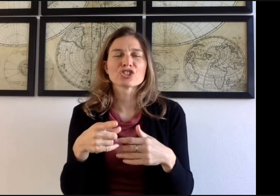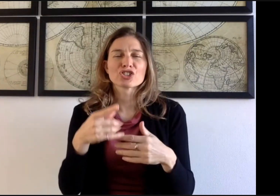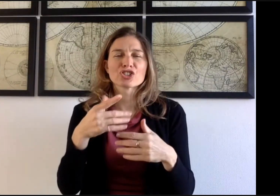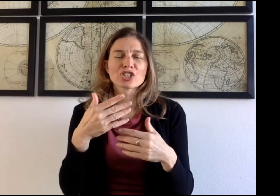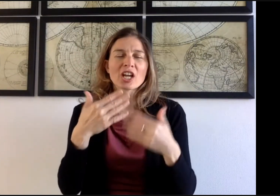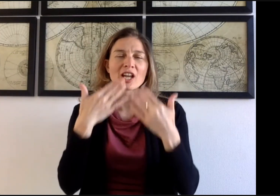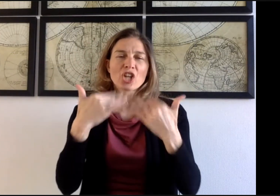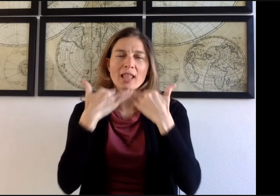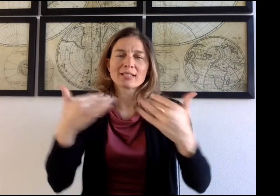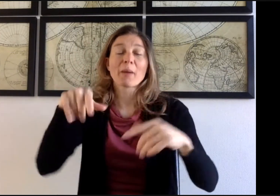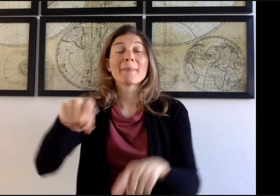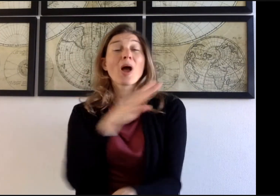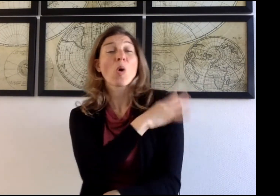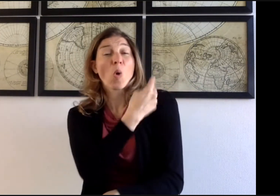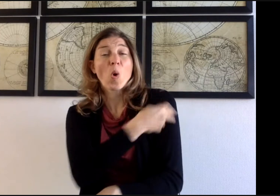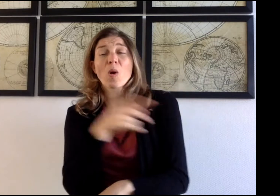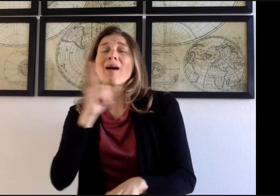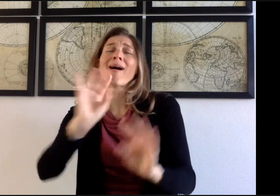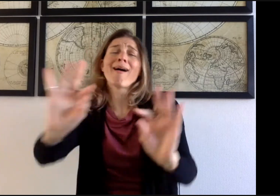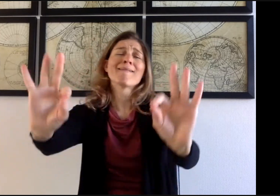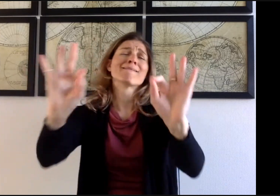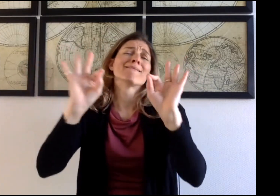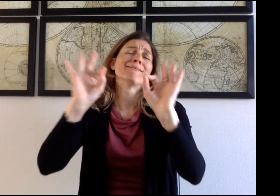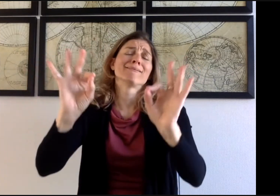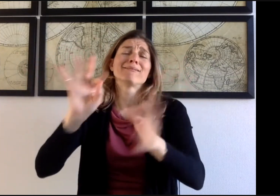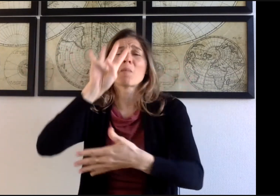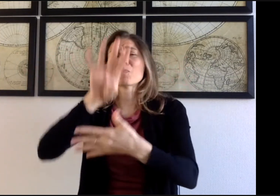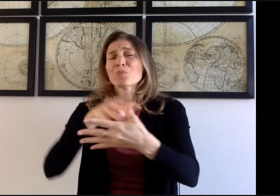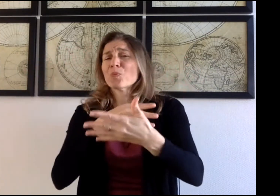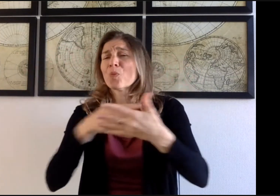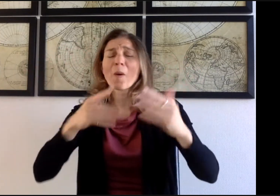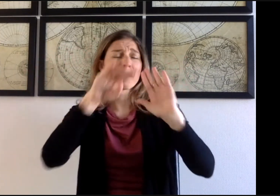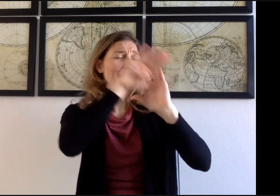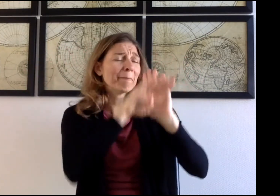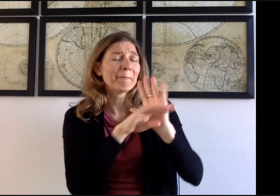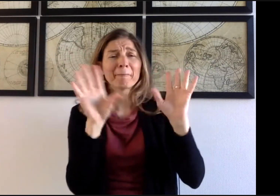we had a great program of meetings, plans, together with our board member,